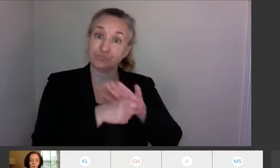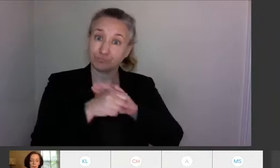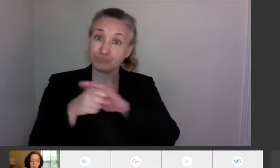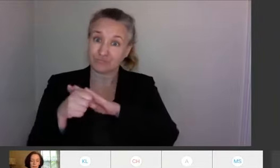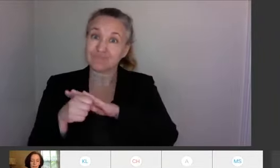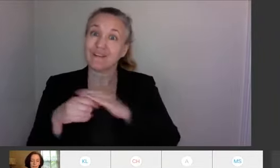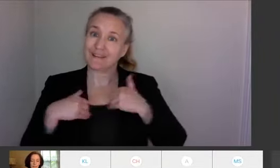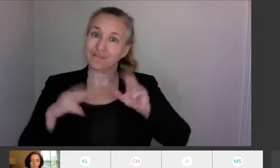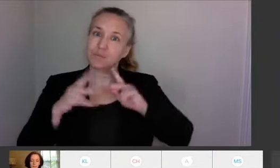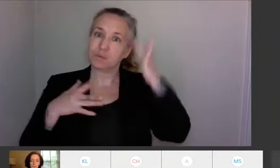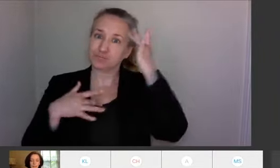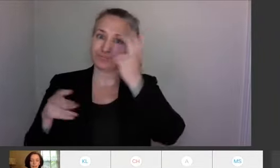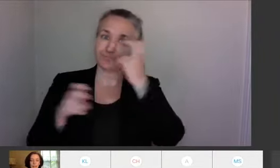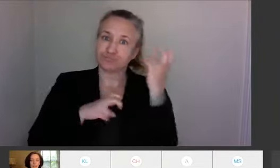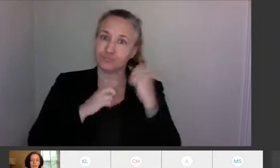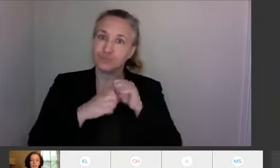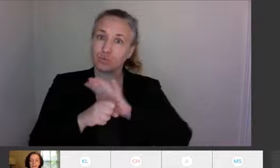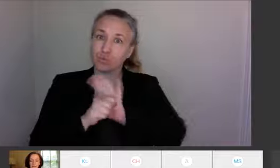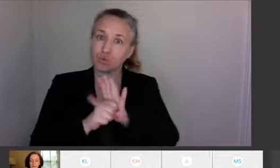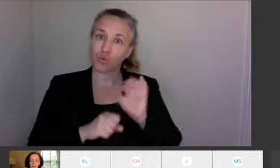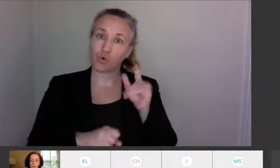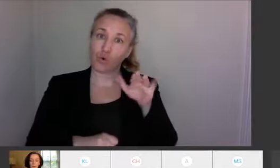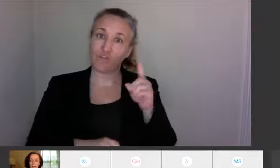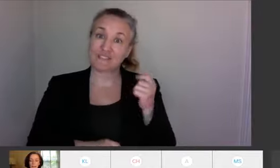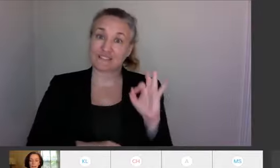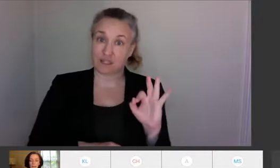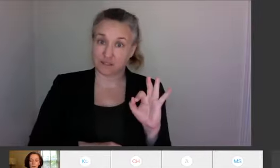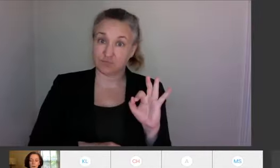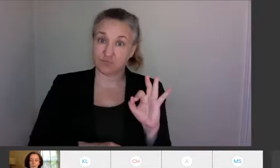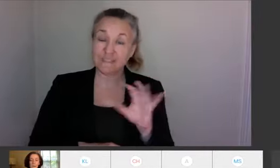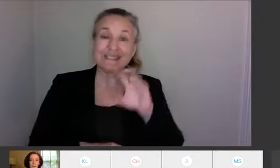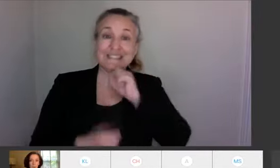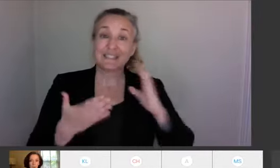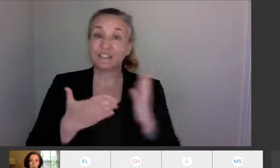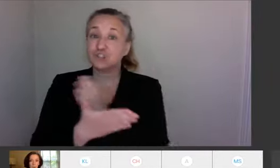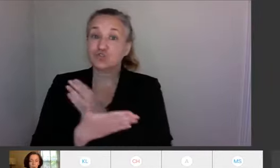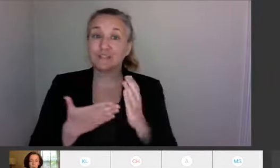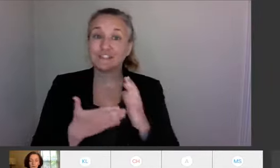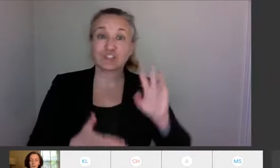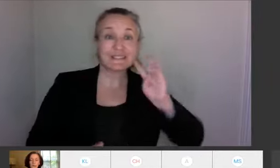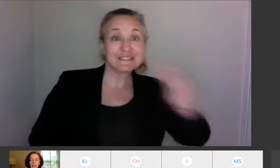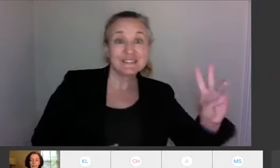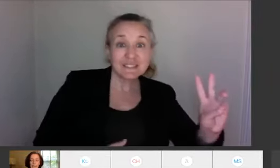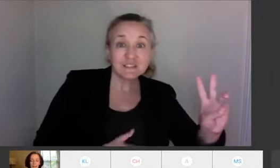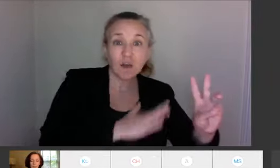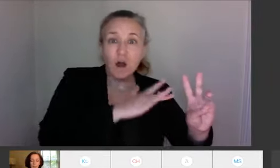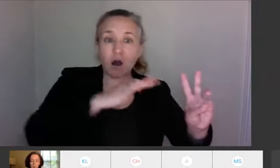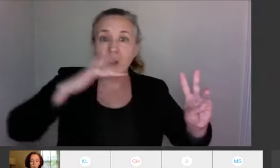with covid 19 these individuals range in age from 6 years old to 98 years old